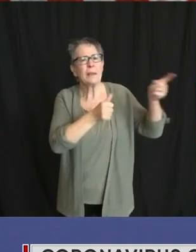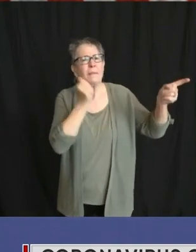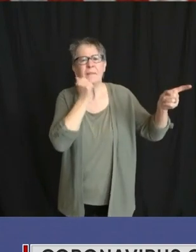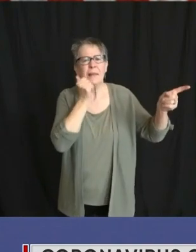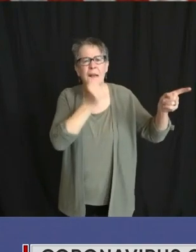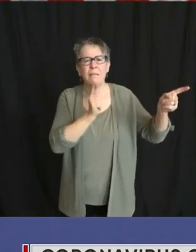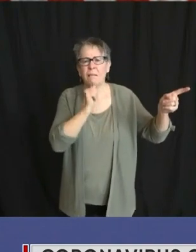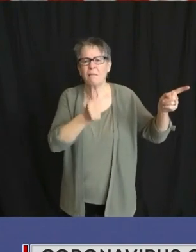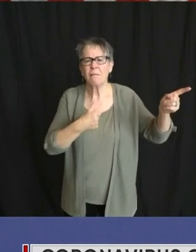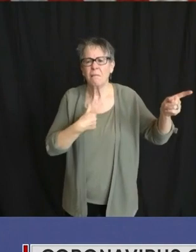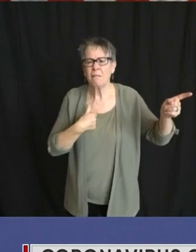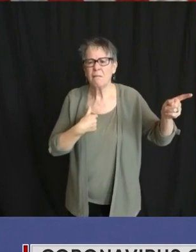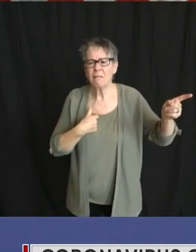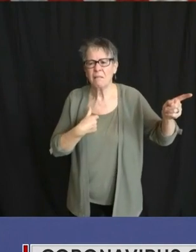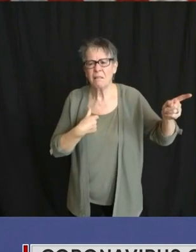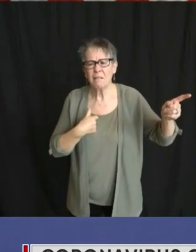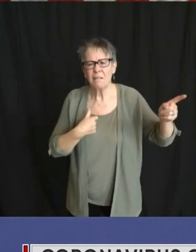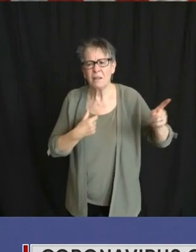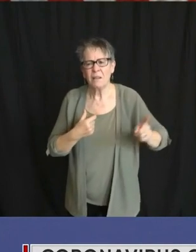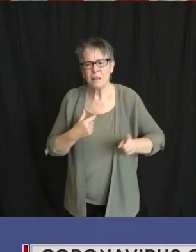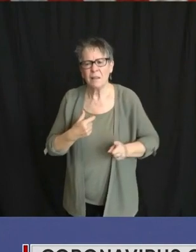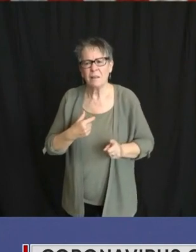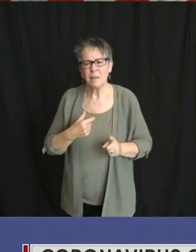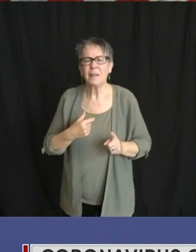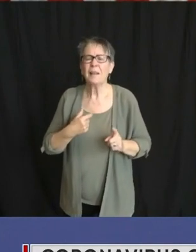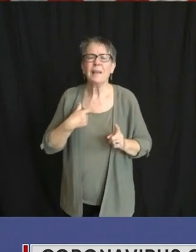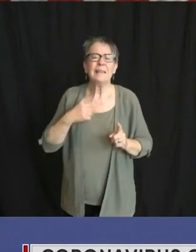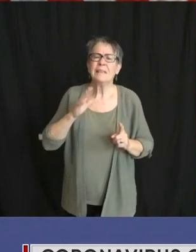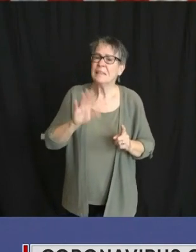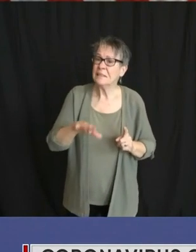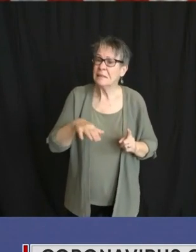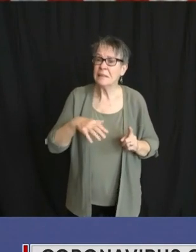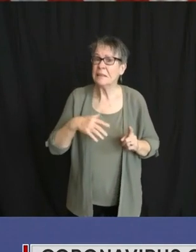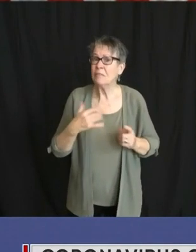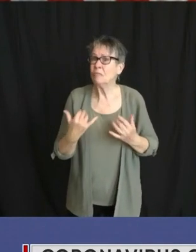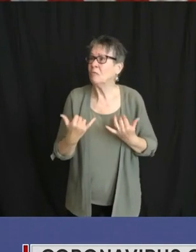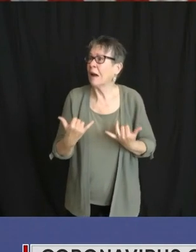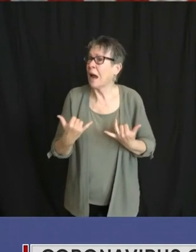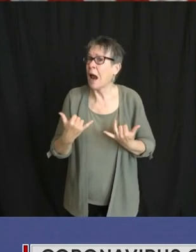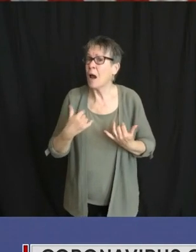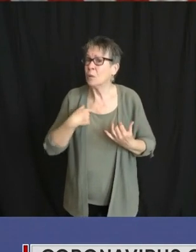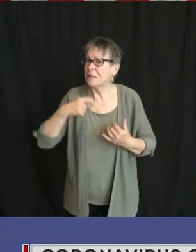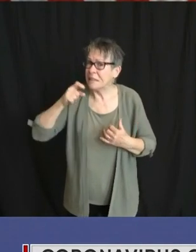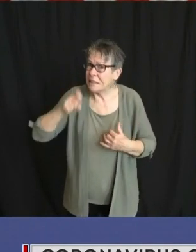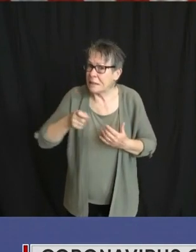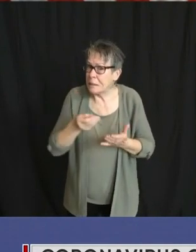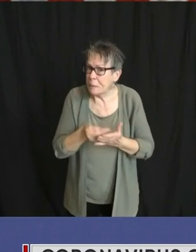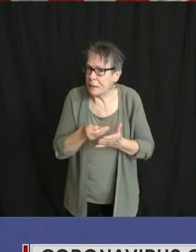I DON'T REALLY HAVE ANY REACTION. I WOULD JUST SAY THE ONLY